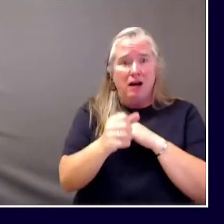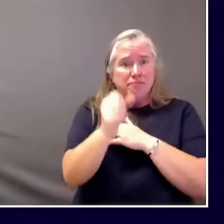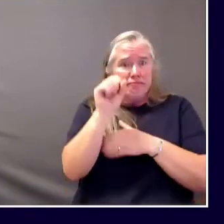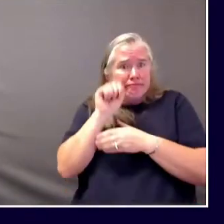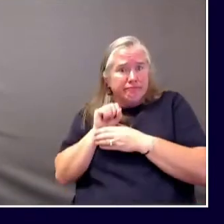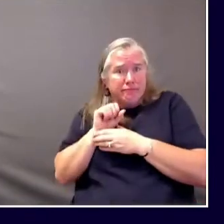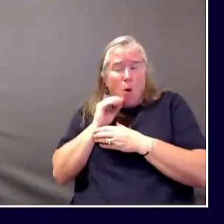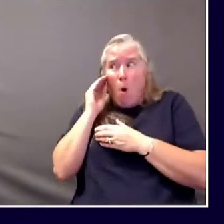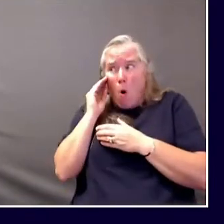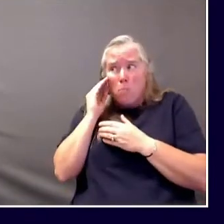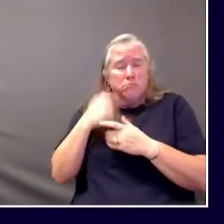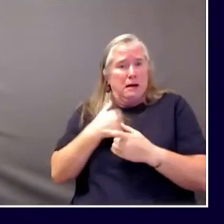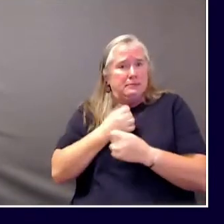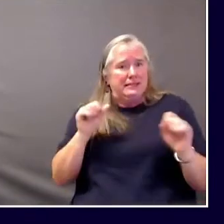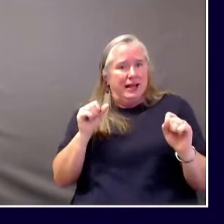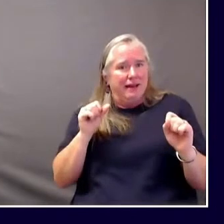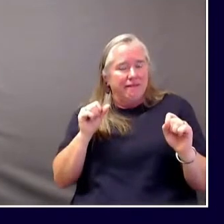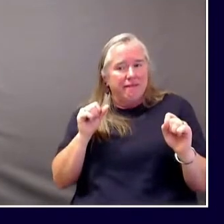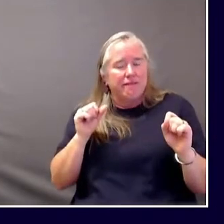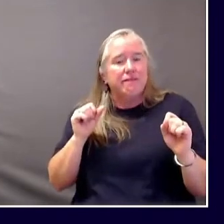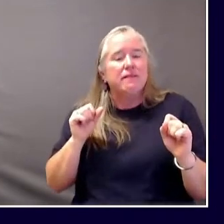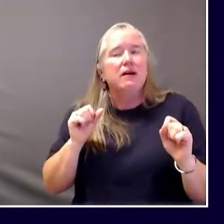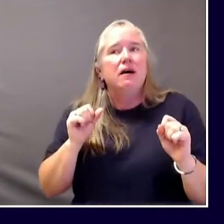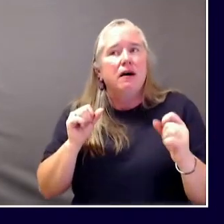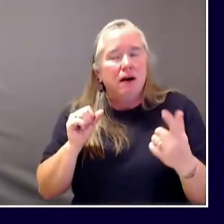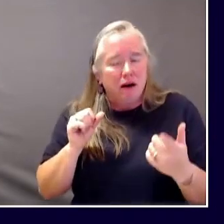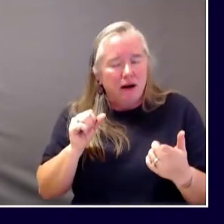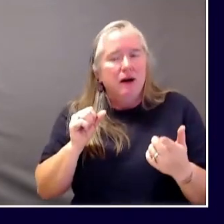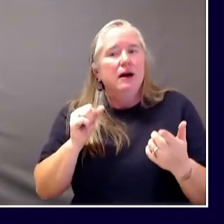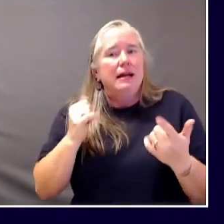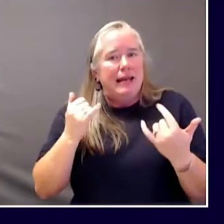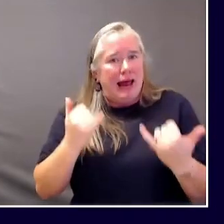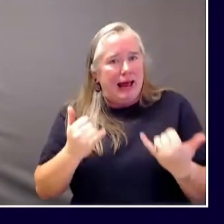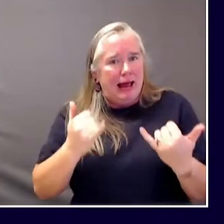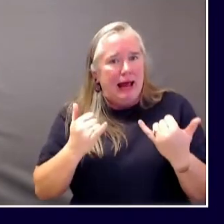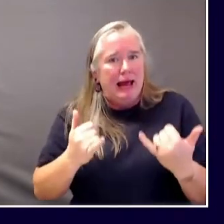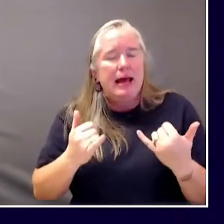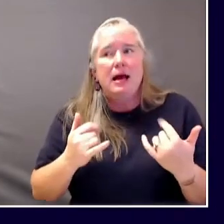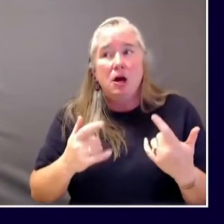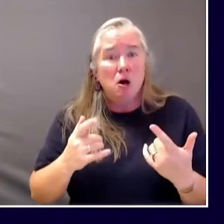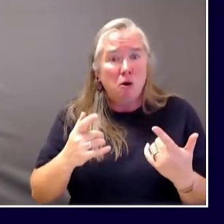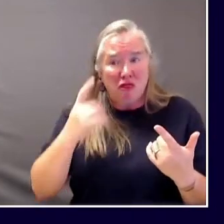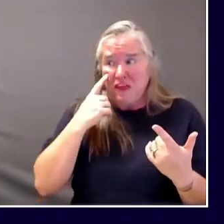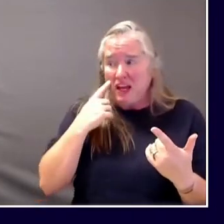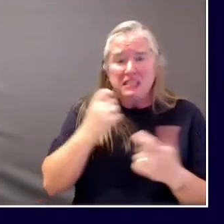guard down because the home is